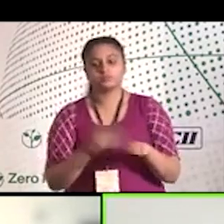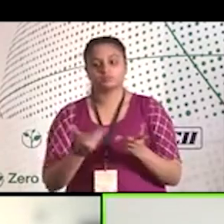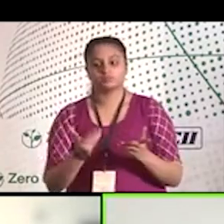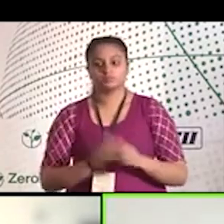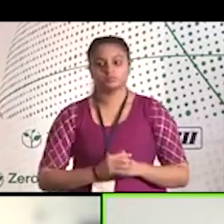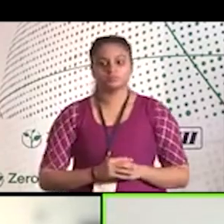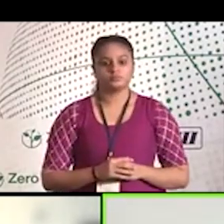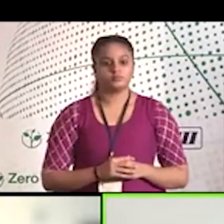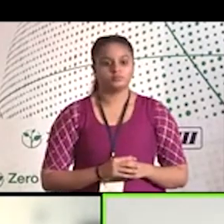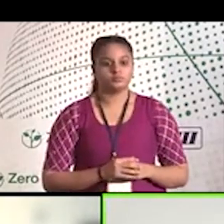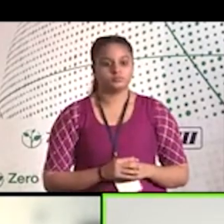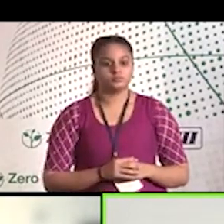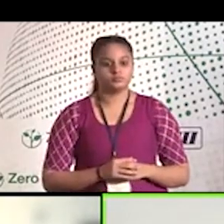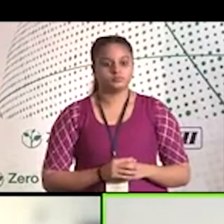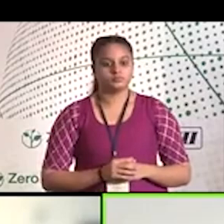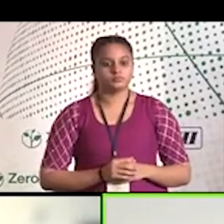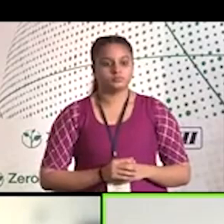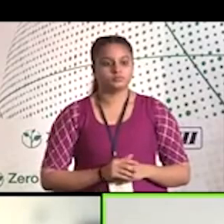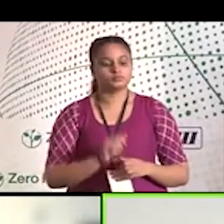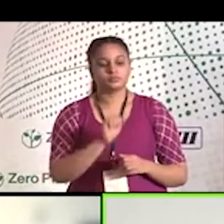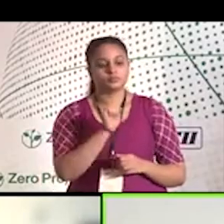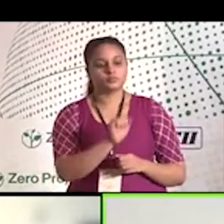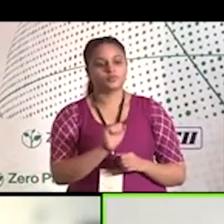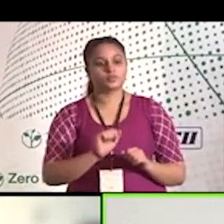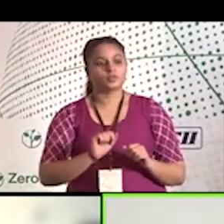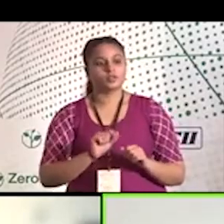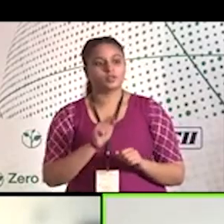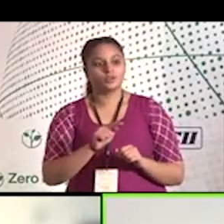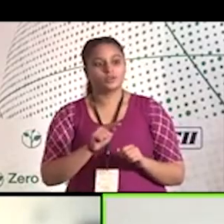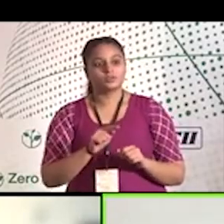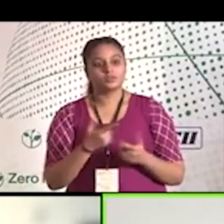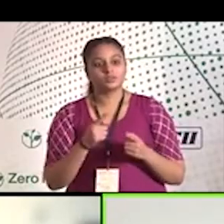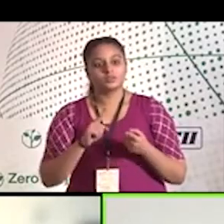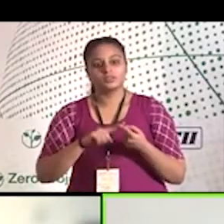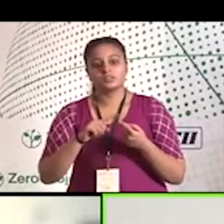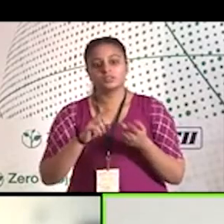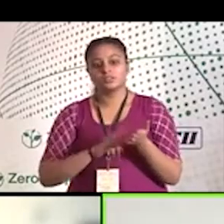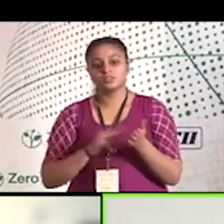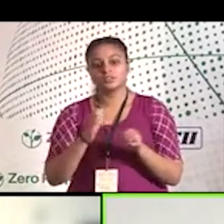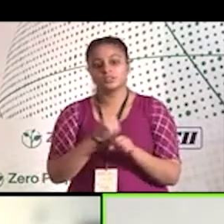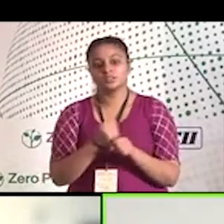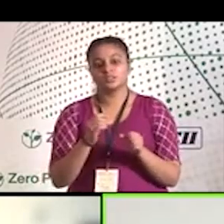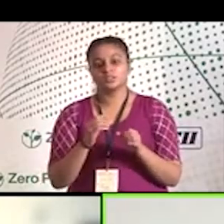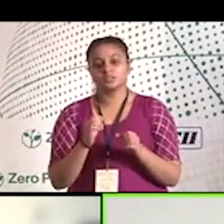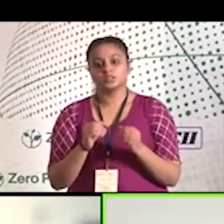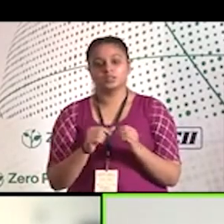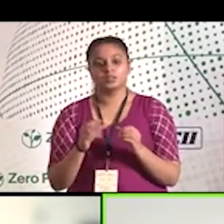please tell us, you know, how how do you enable this talent pool to get placement in private sector?